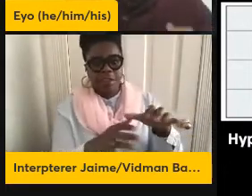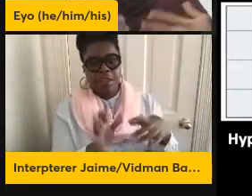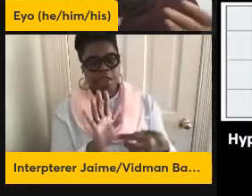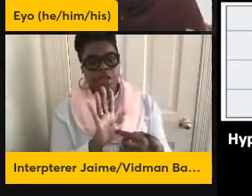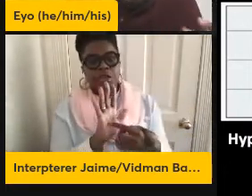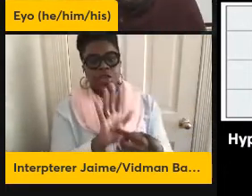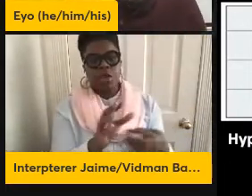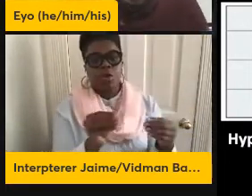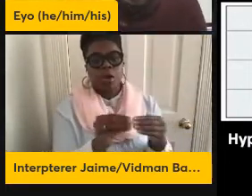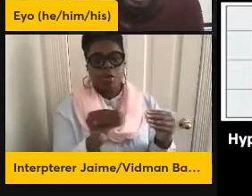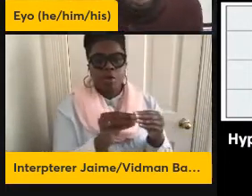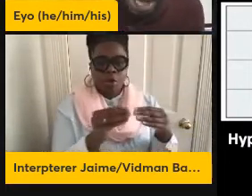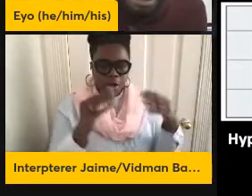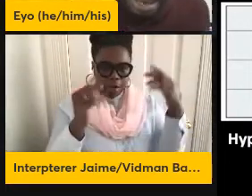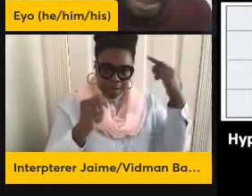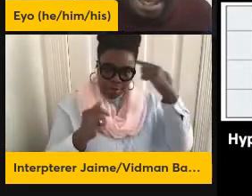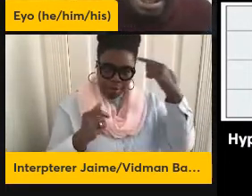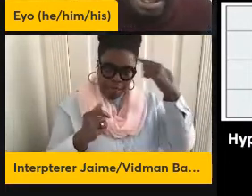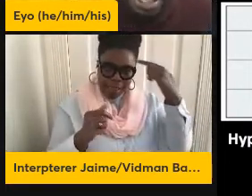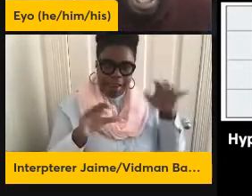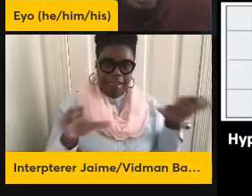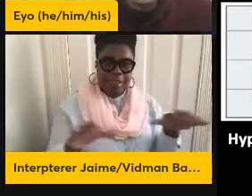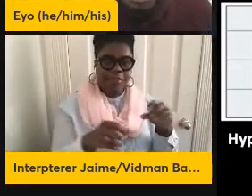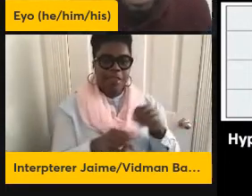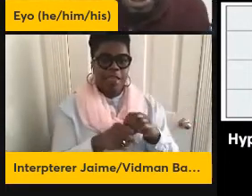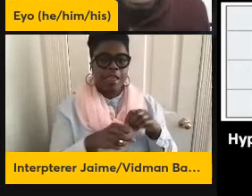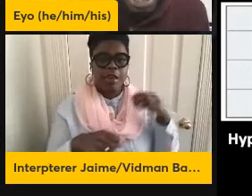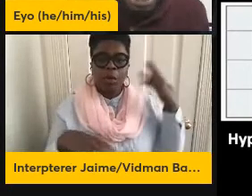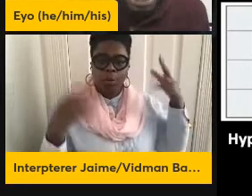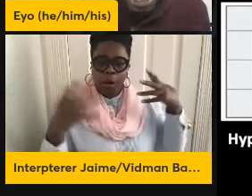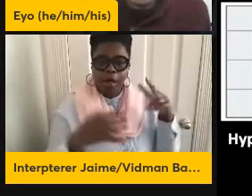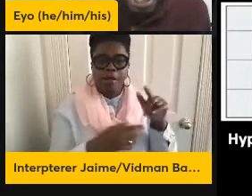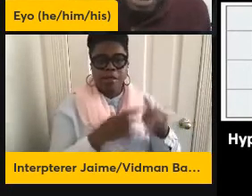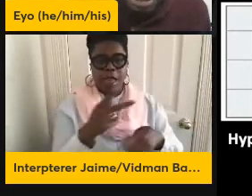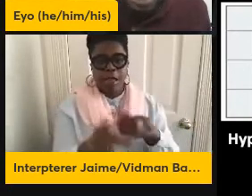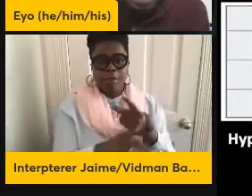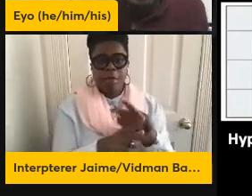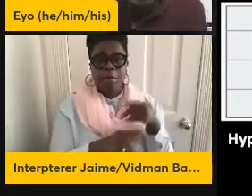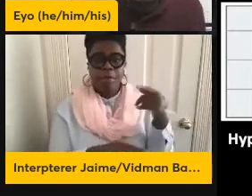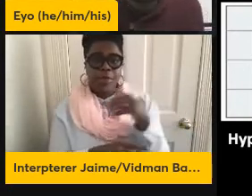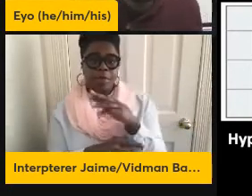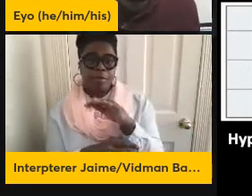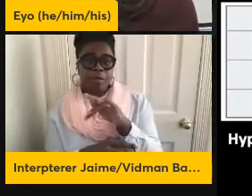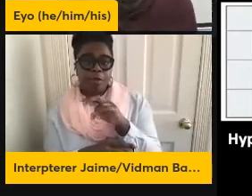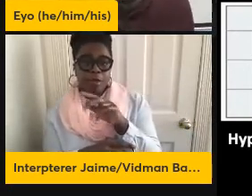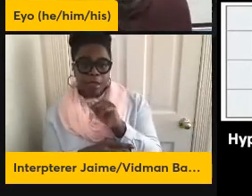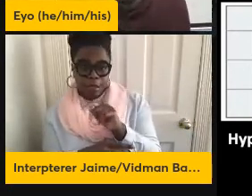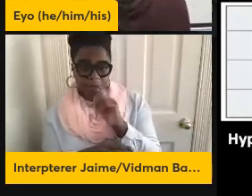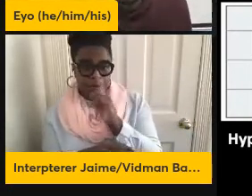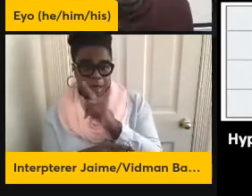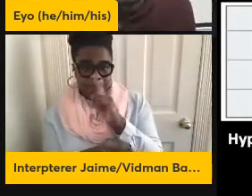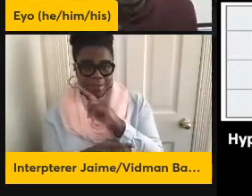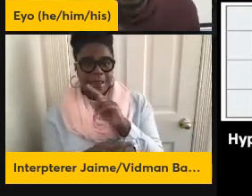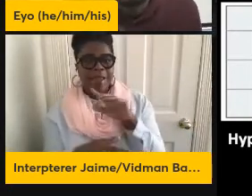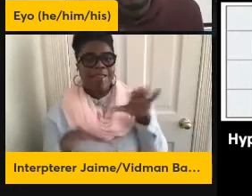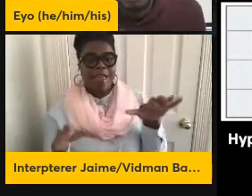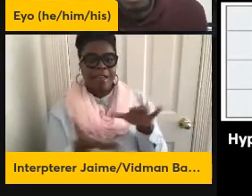neuronal activity in wild type mice. But in the mutant mice, the level of activities significantly reduced. And that's quantified